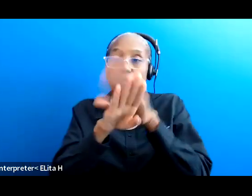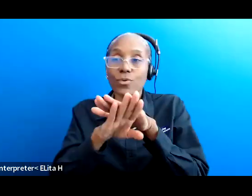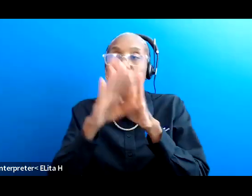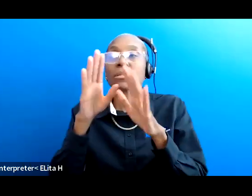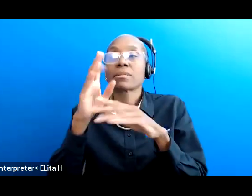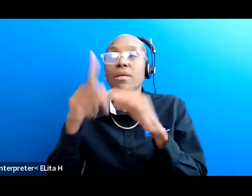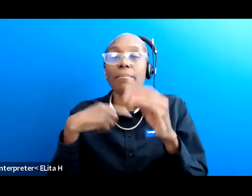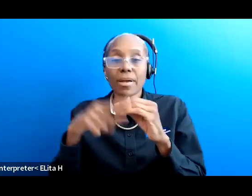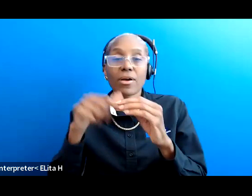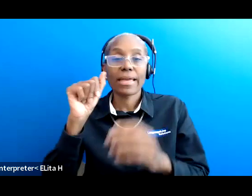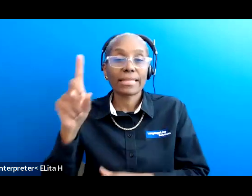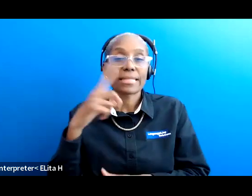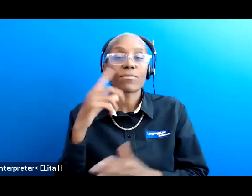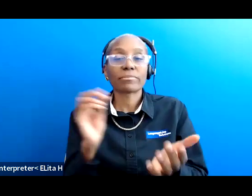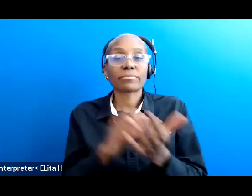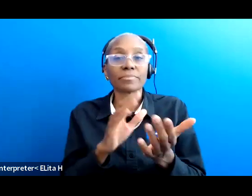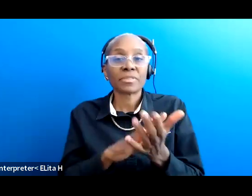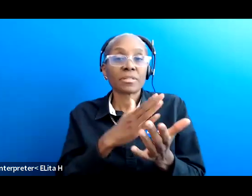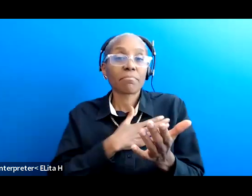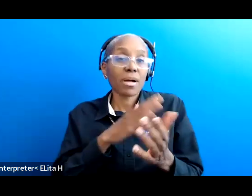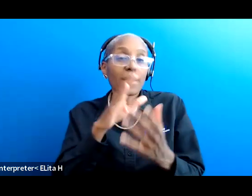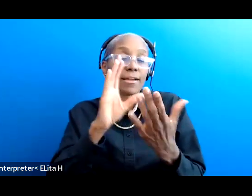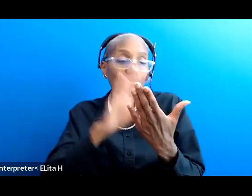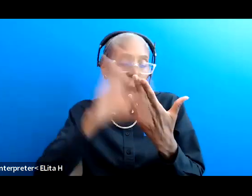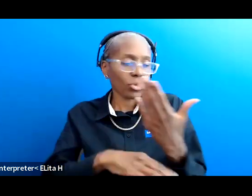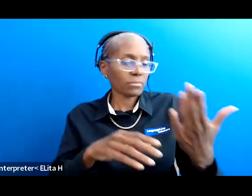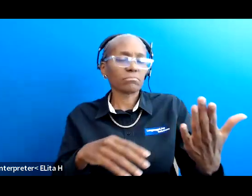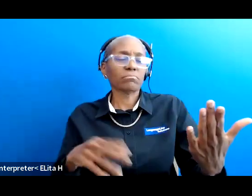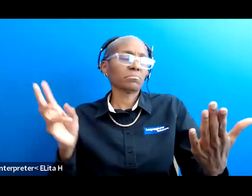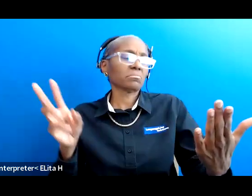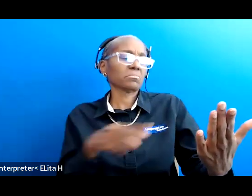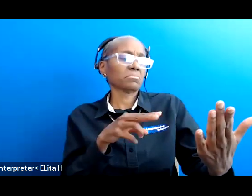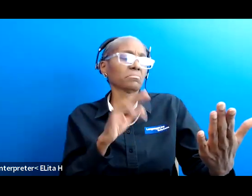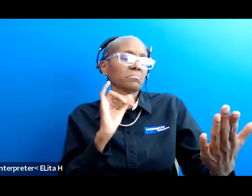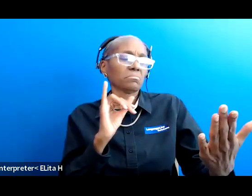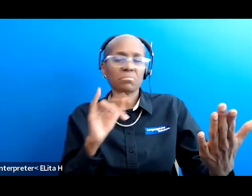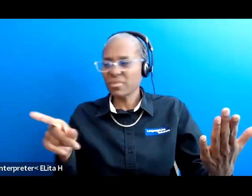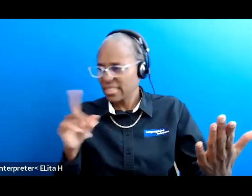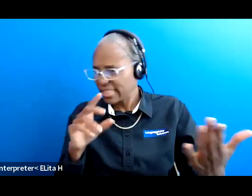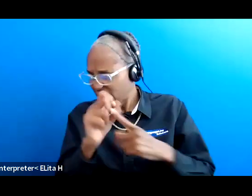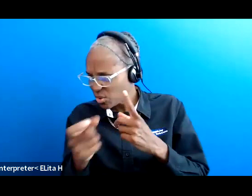I want to have this on my chart so that everybody is aware that this is a situation that concerns me.